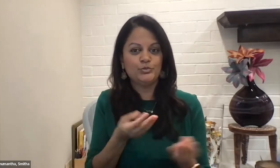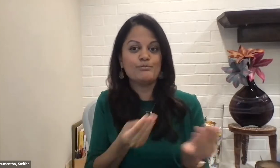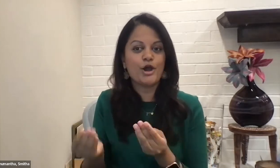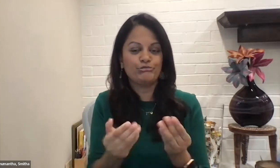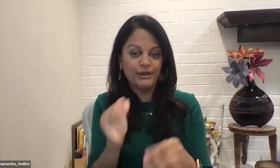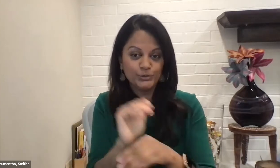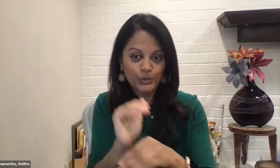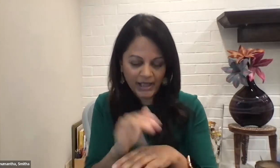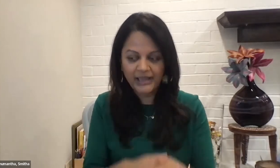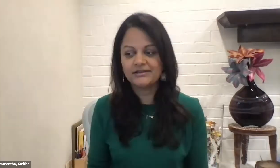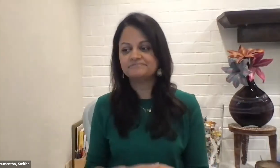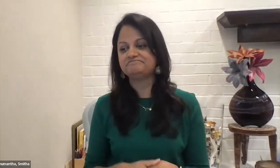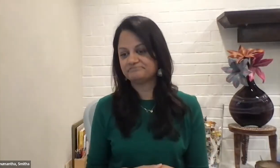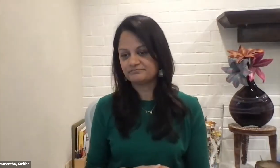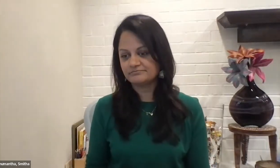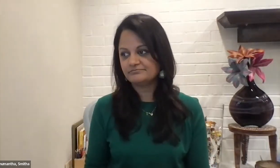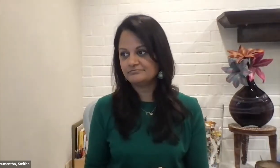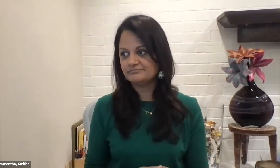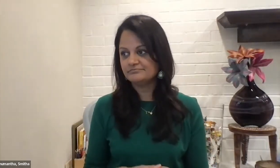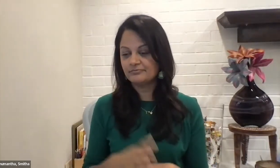for asking me to moderate this evening's webinar.